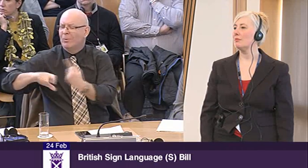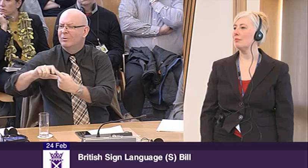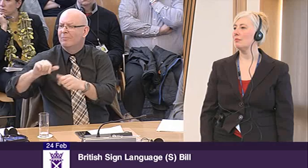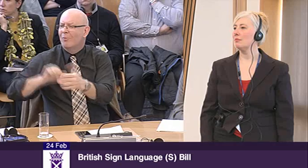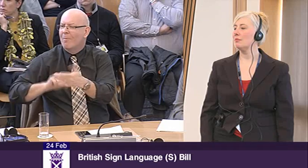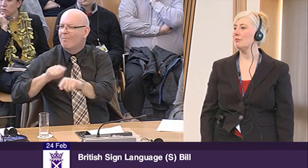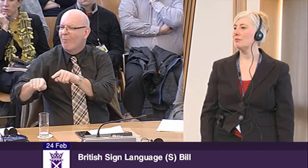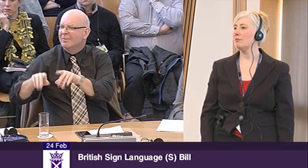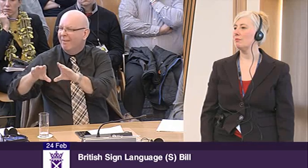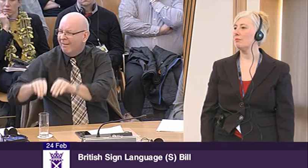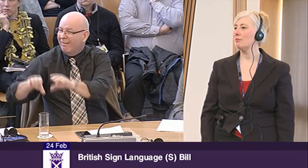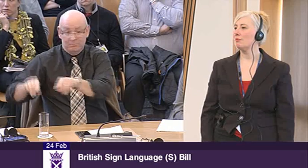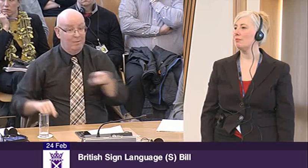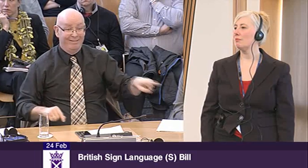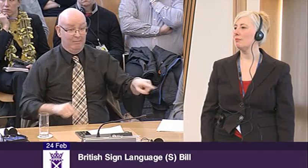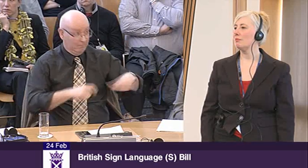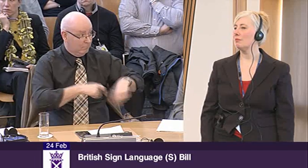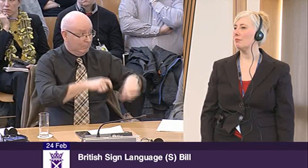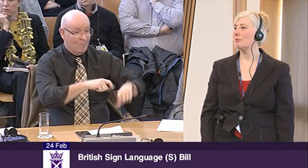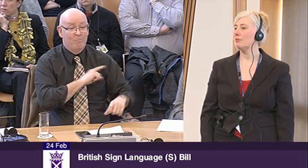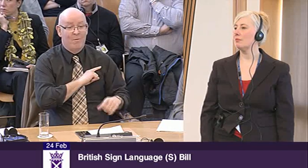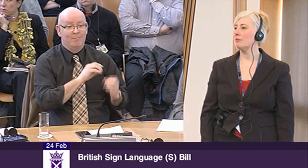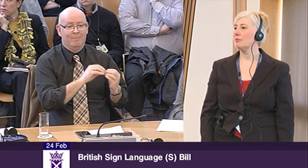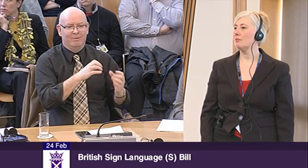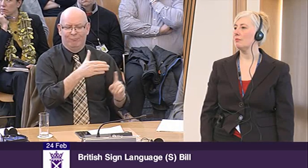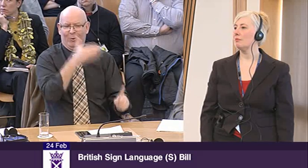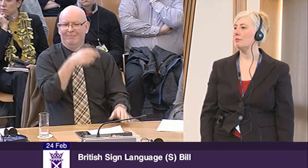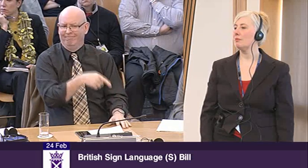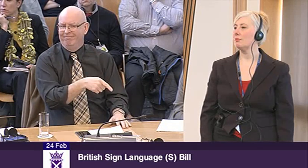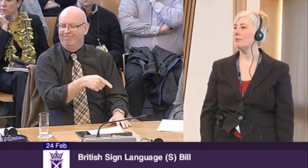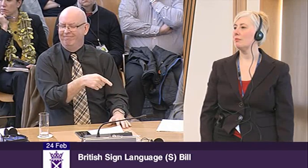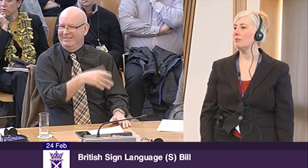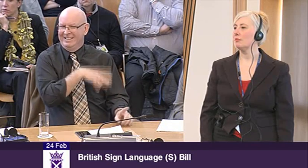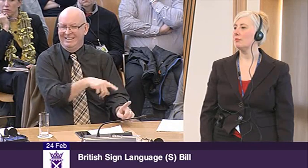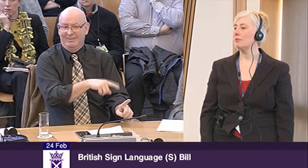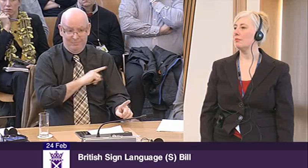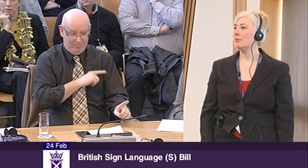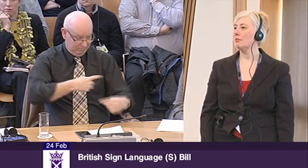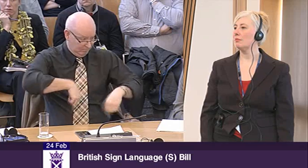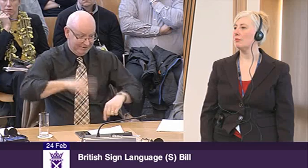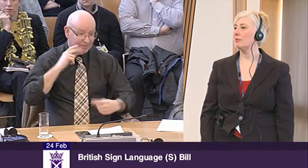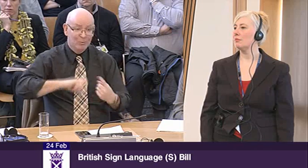world. Where other programmes come and go, that flagship of the BBC has been widely recognised